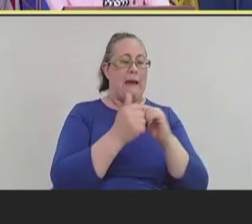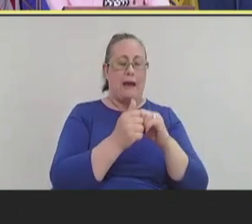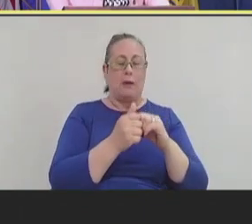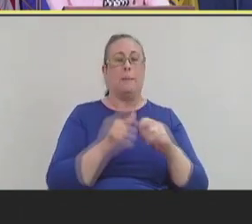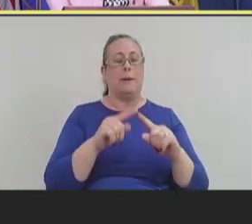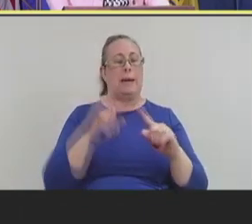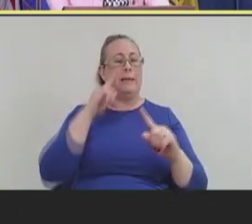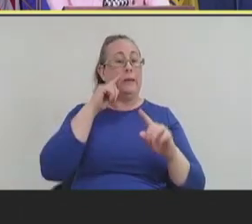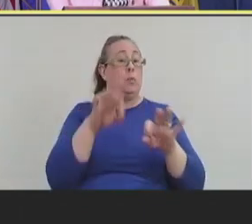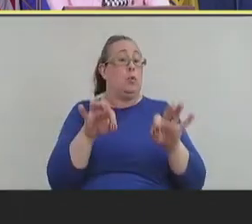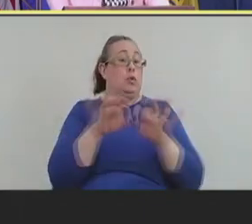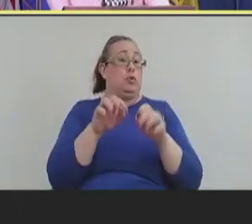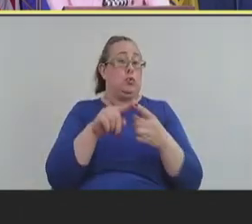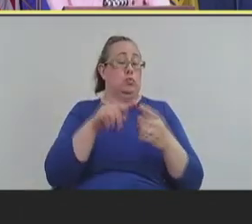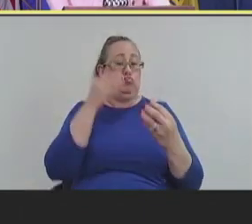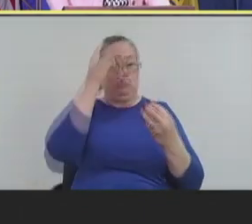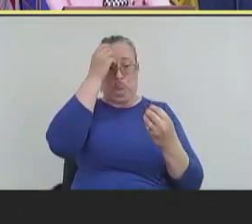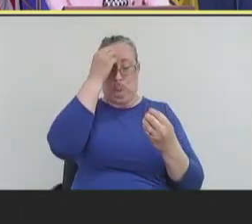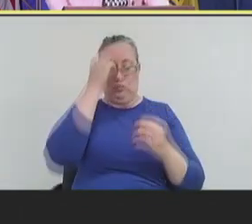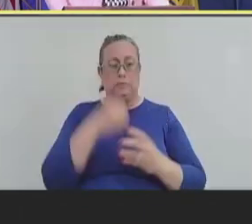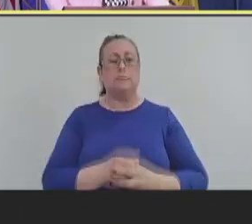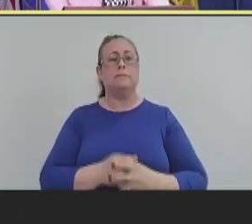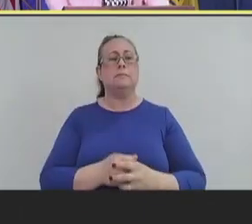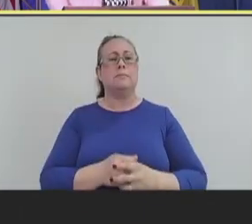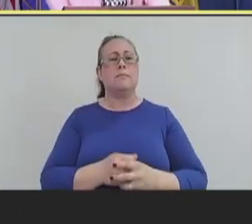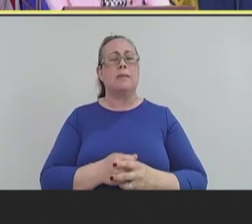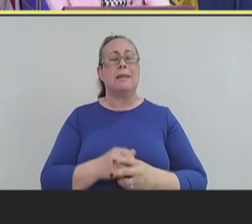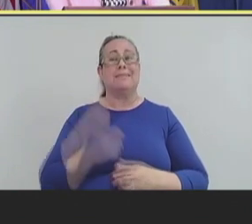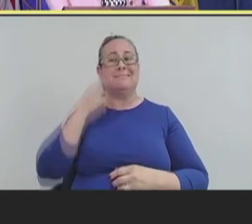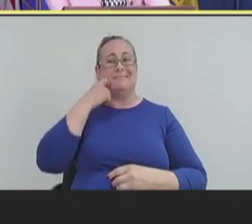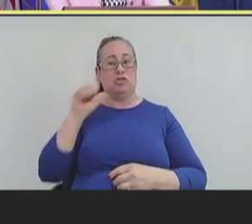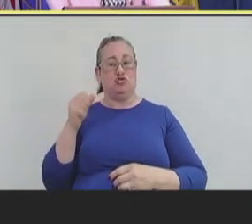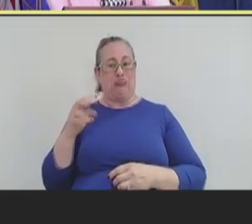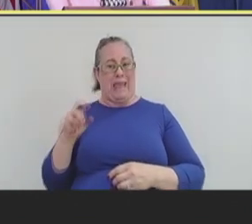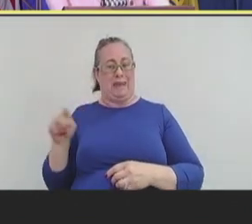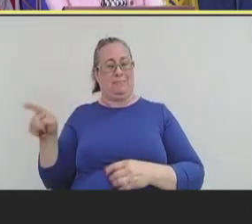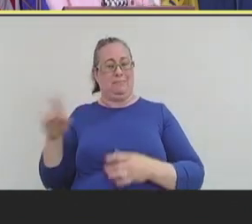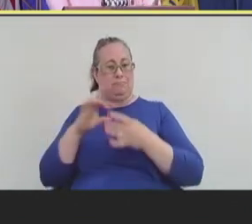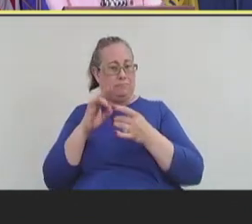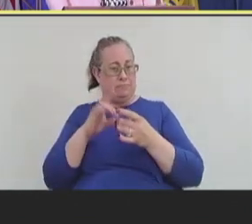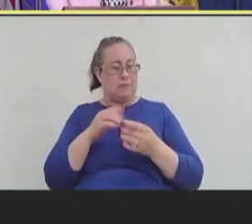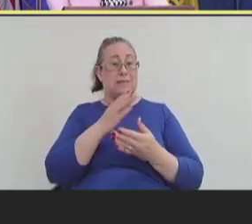And then just lastly, I think, as Shannon noted, some of the funding for next year is